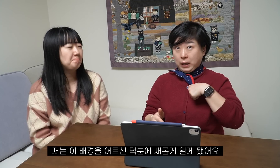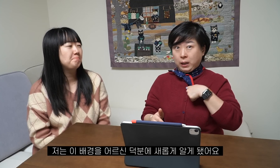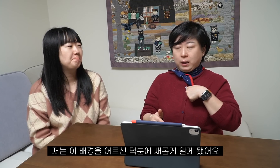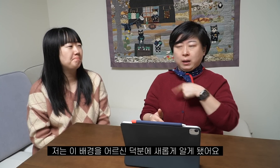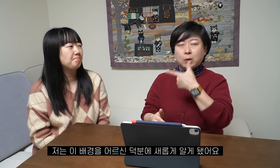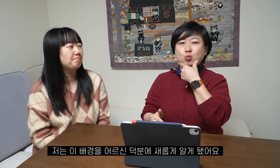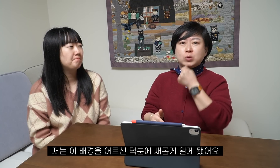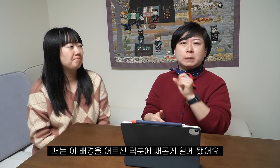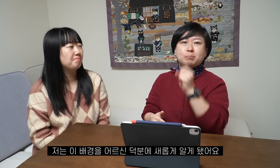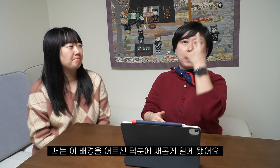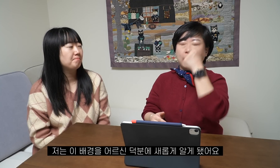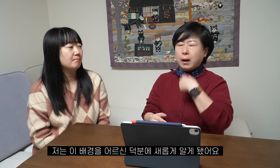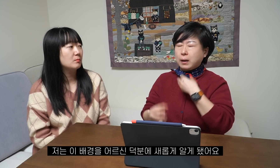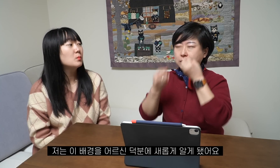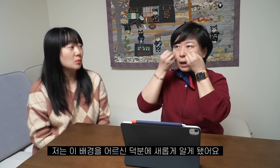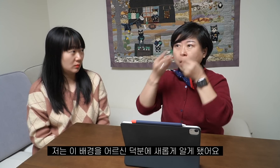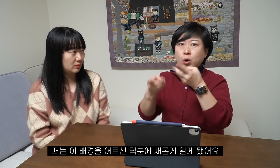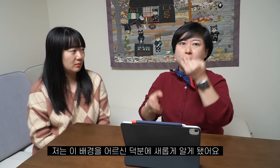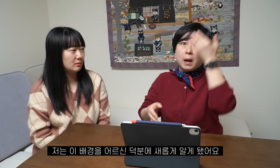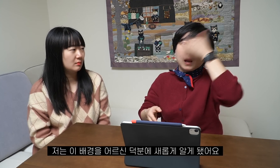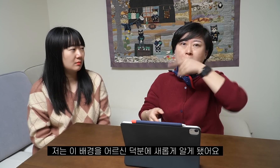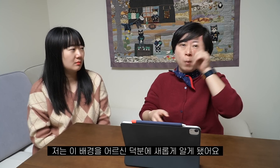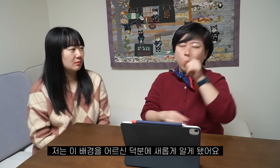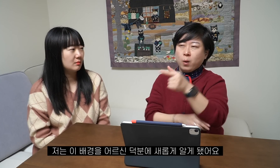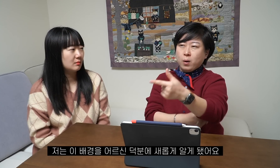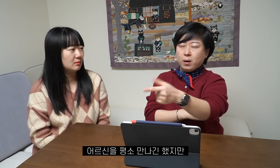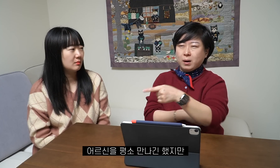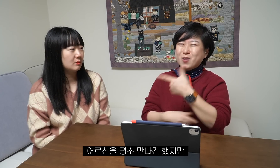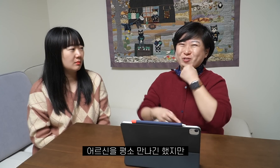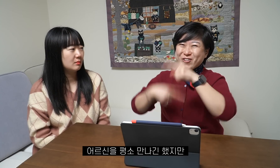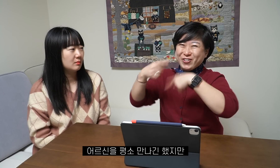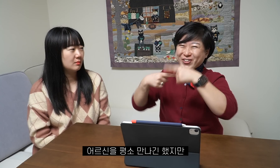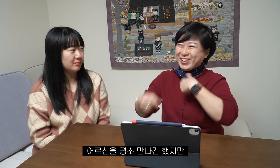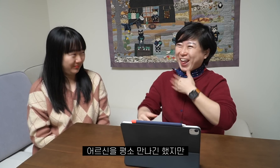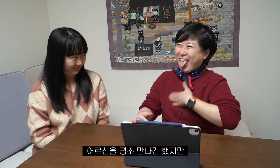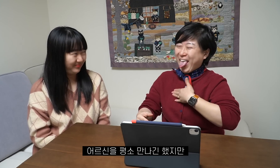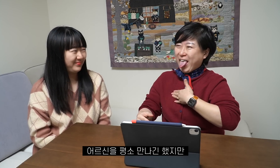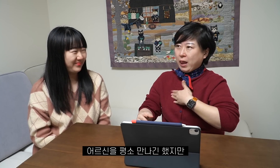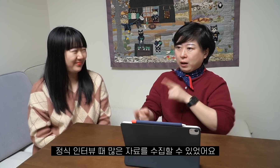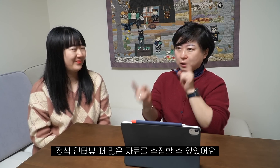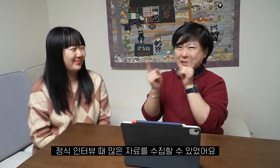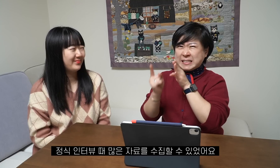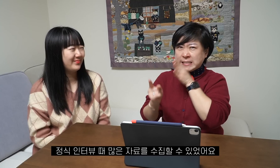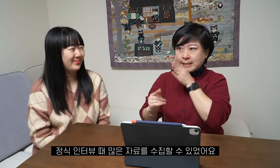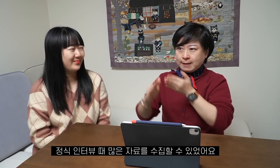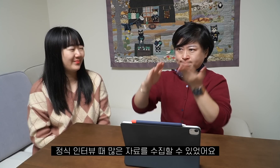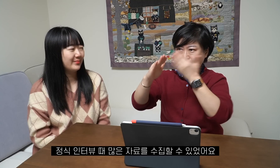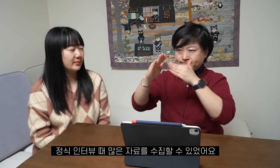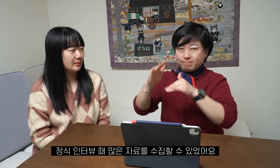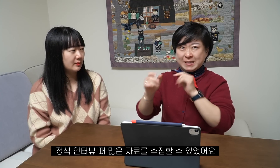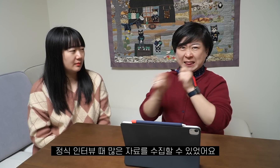I learned this background anew thanks to the elderly. Although it has been a long time since I met the old man,